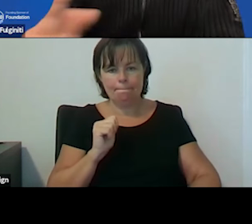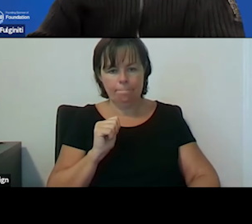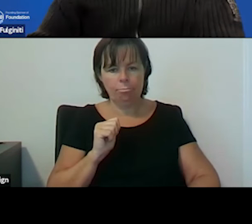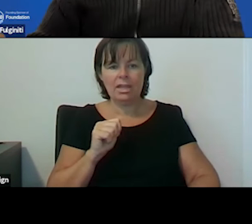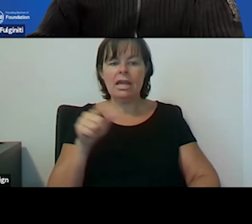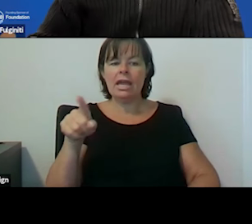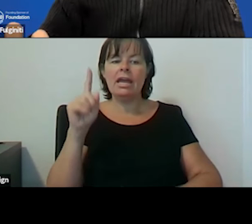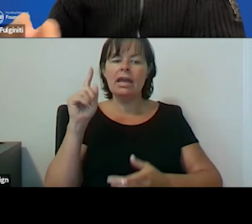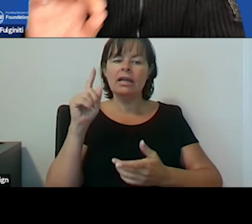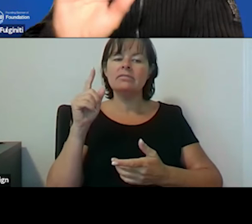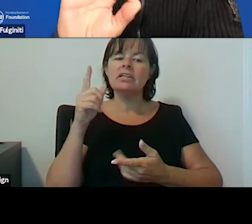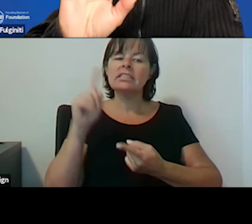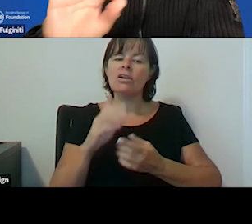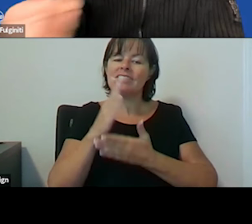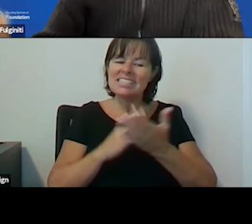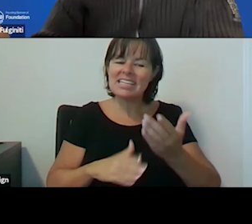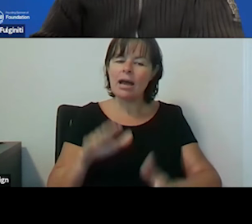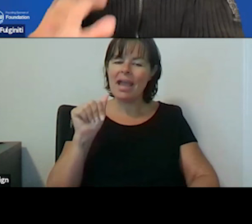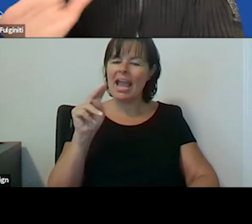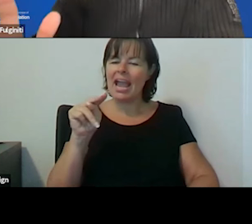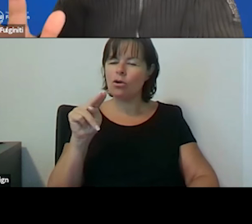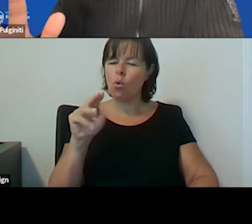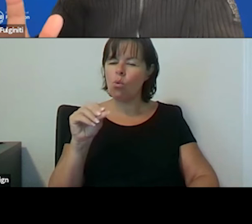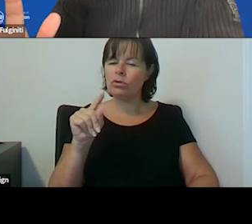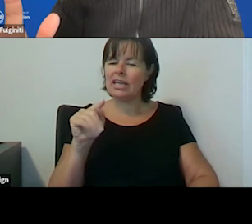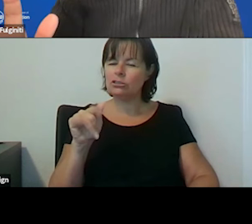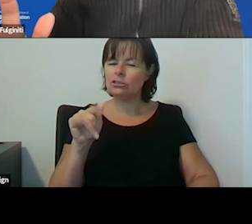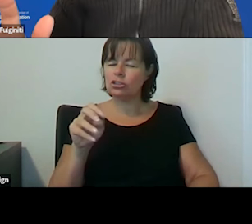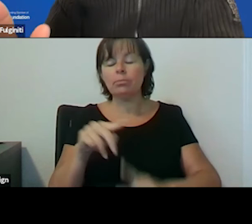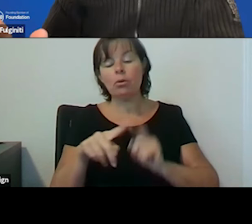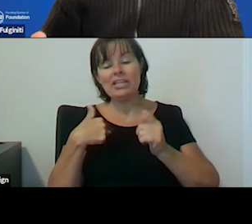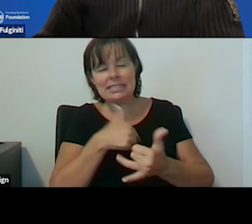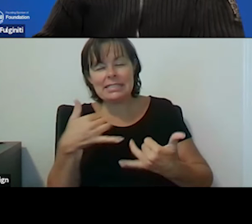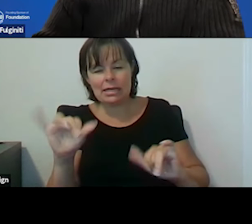need to annotate to be explicitly clear and I'm going to talk about that in a second but again